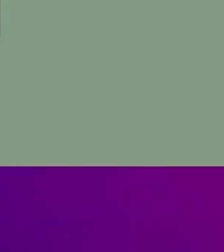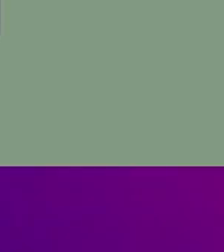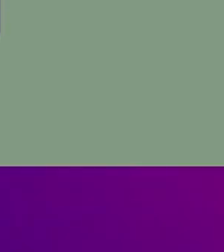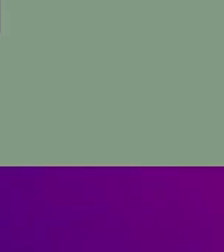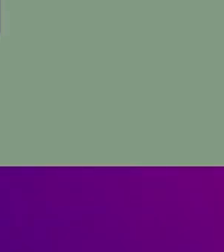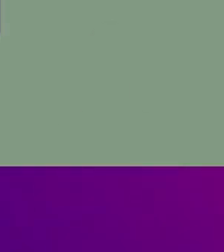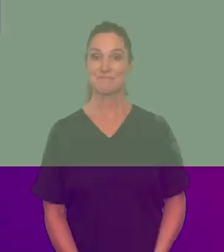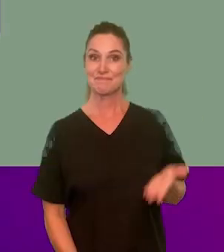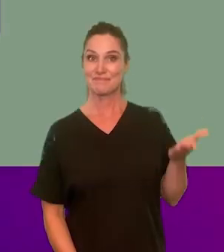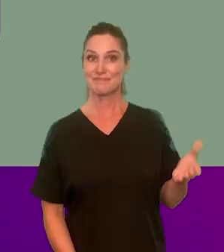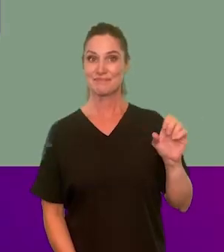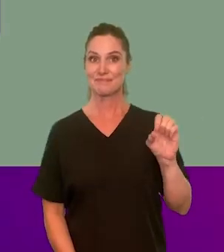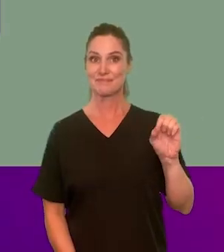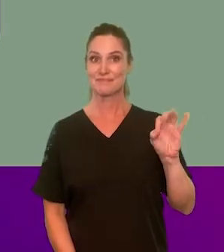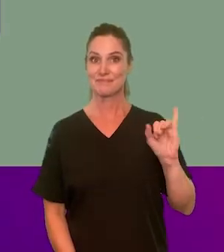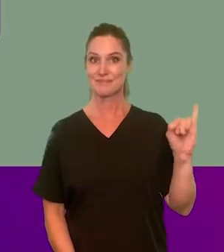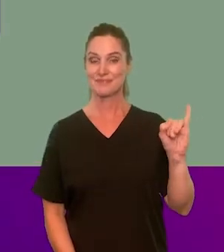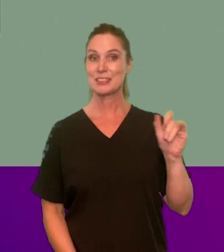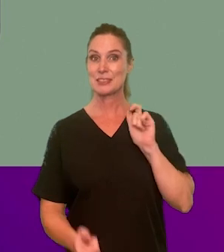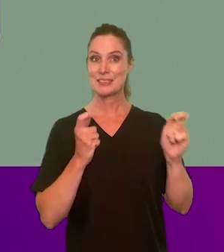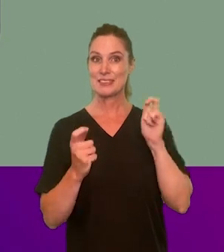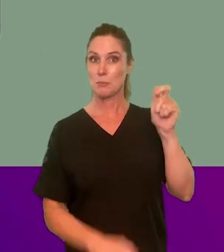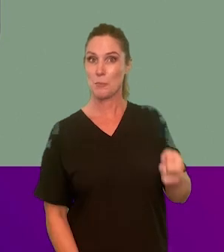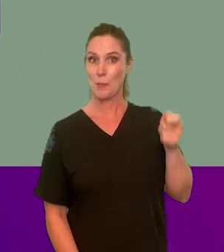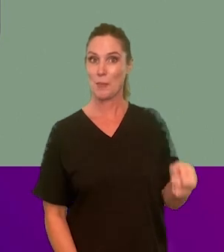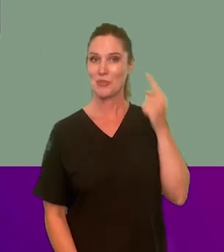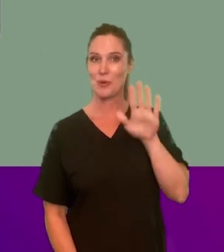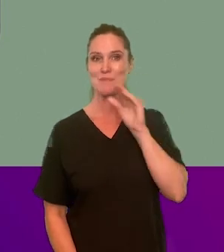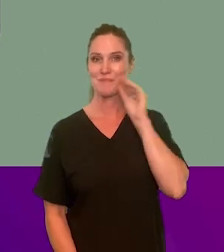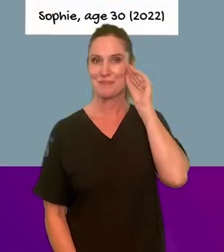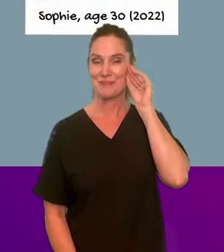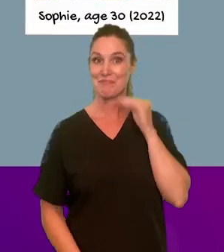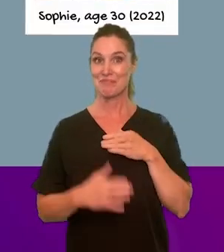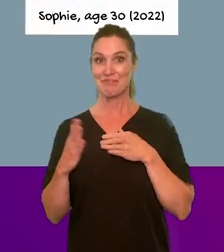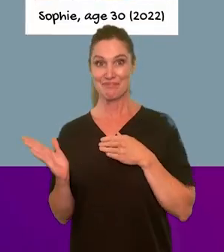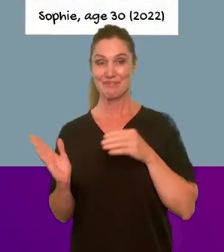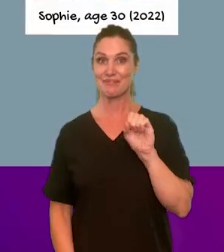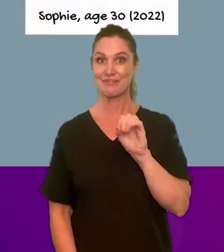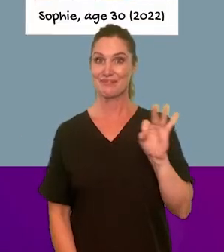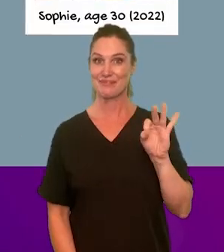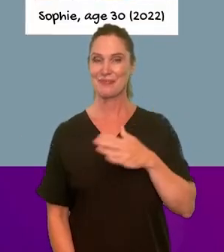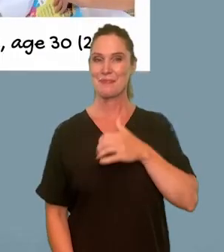This is Sofii, the adaptable switch for your home. And this is Sophie, my youngest sister.